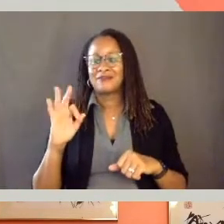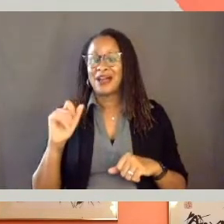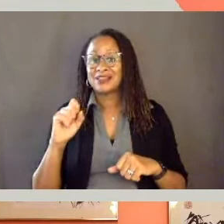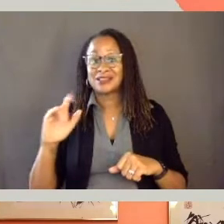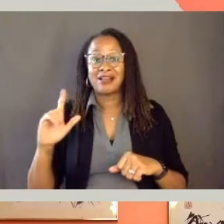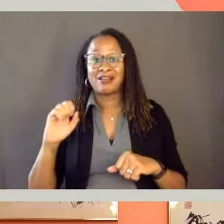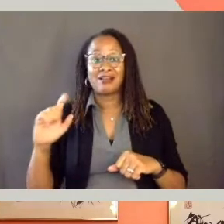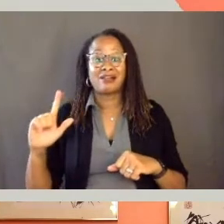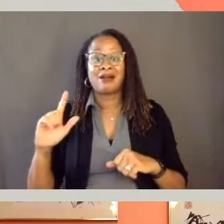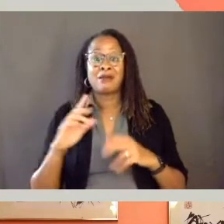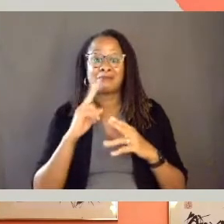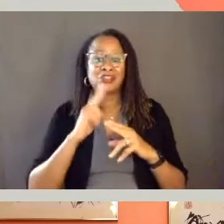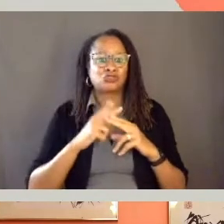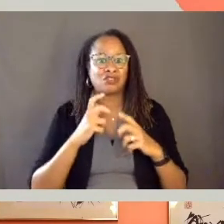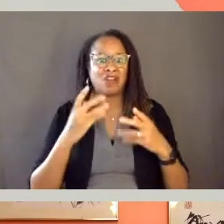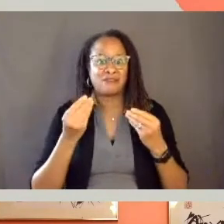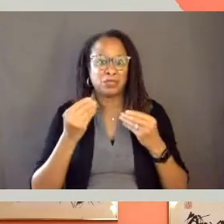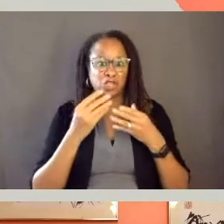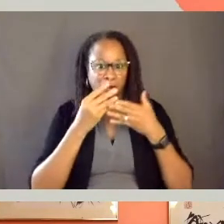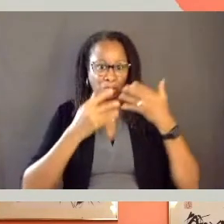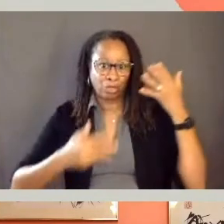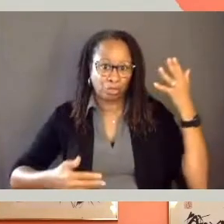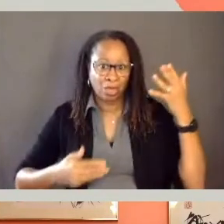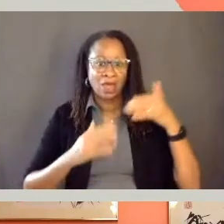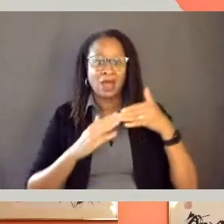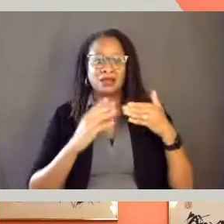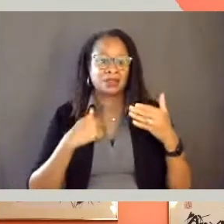so, you know, I locked up in some ways.